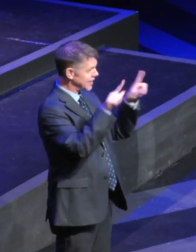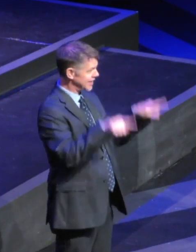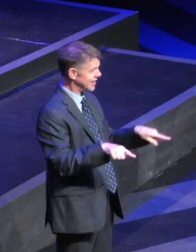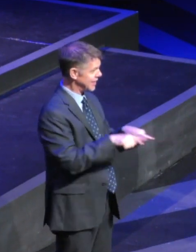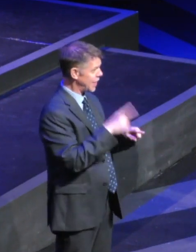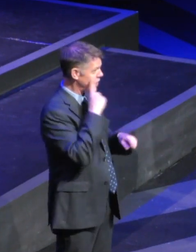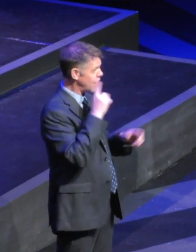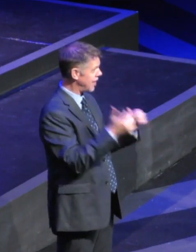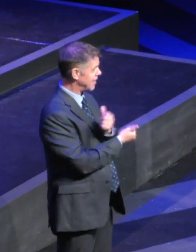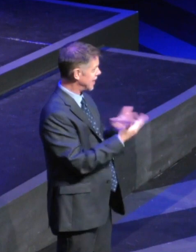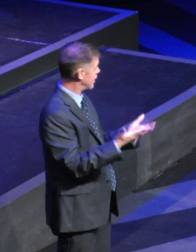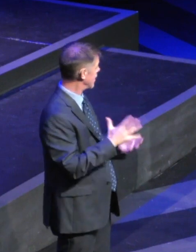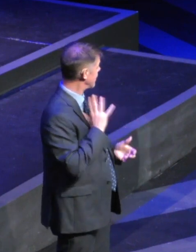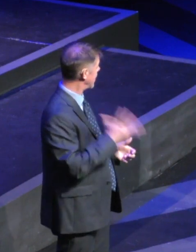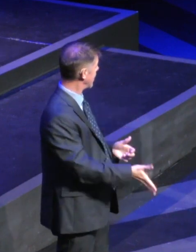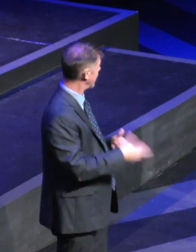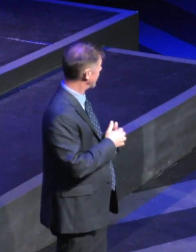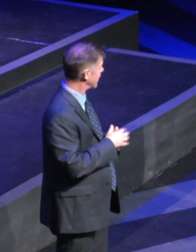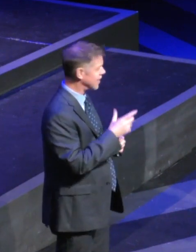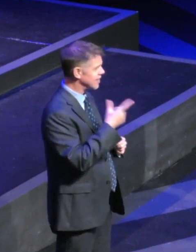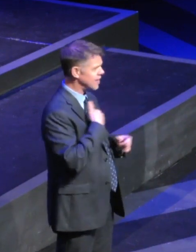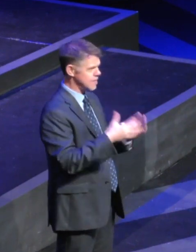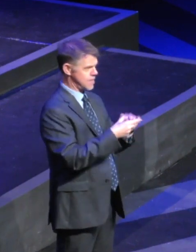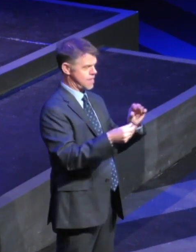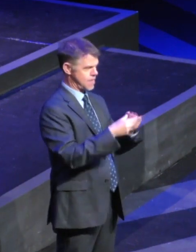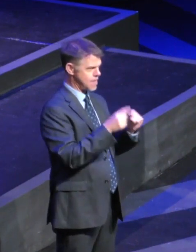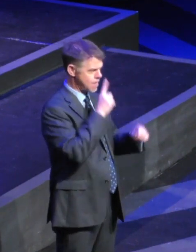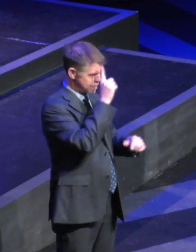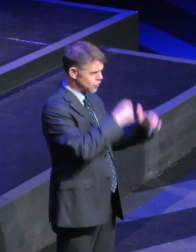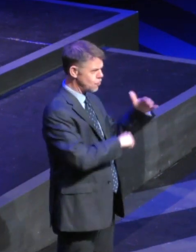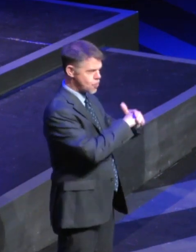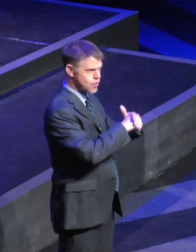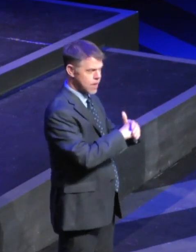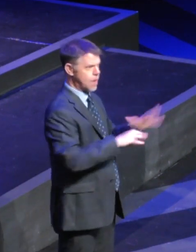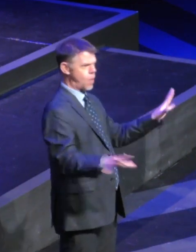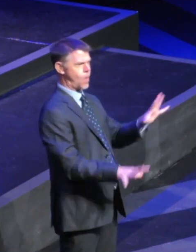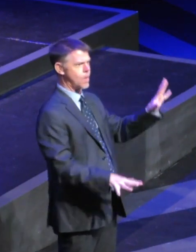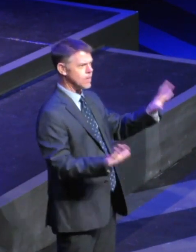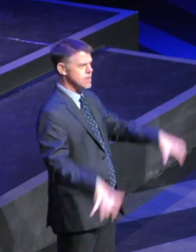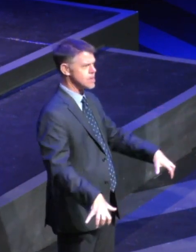my boy J tell them I had a stroke and they couldn't believe it. I was just happy to be